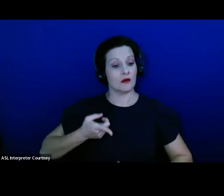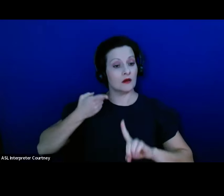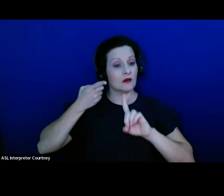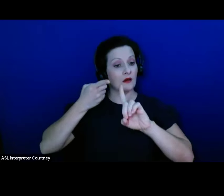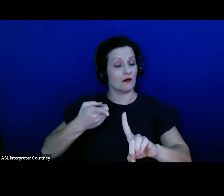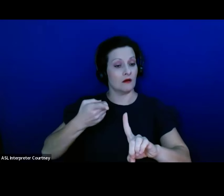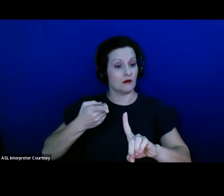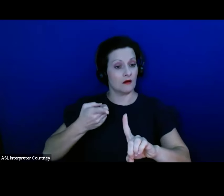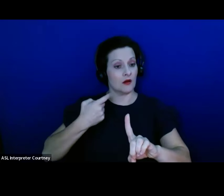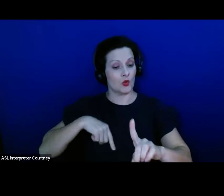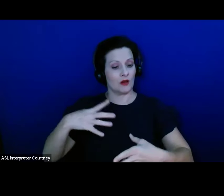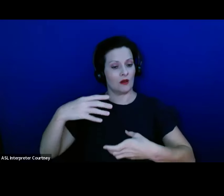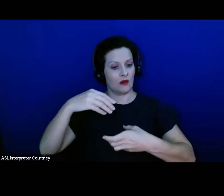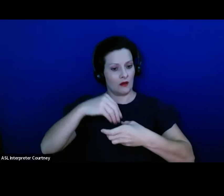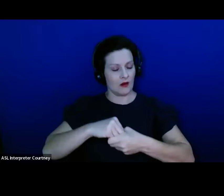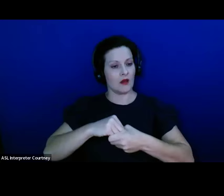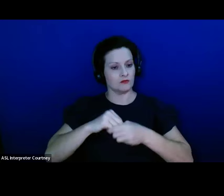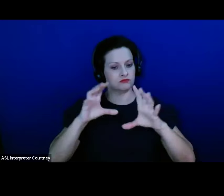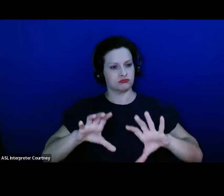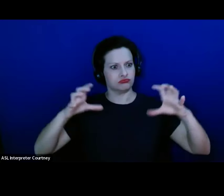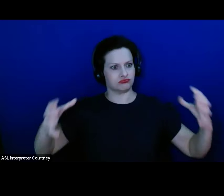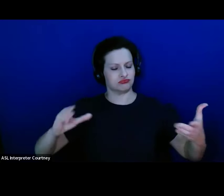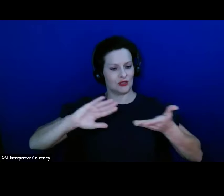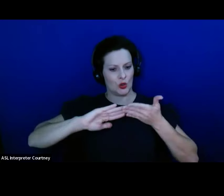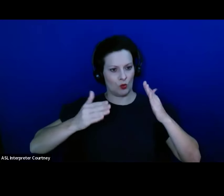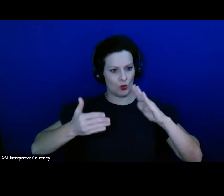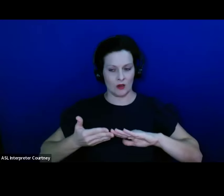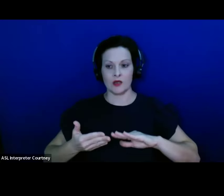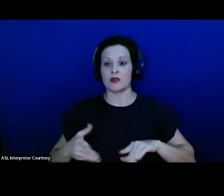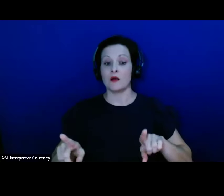engage with the larger S STEM community but also the public